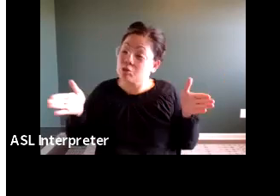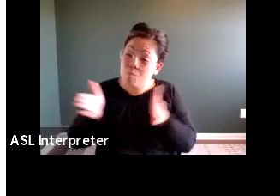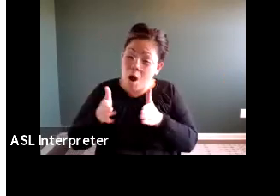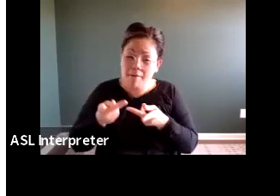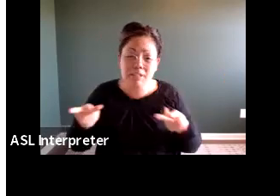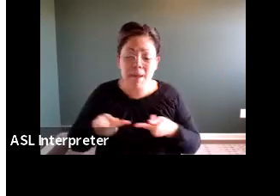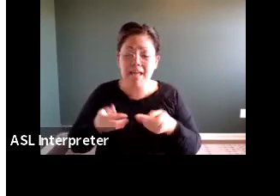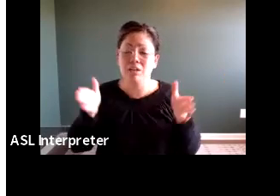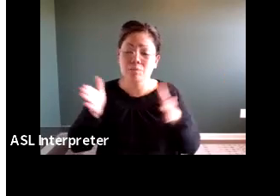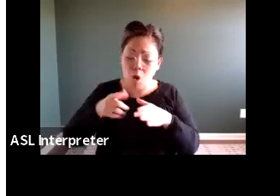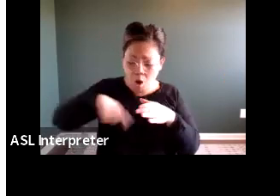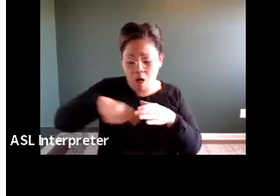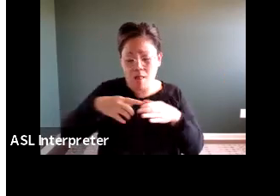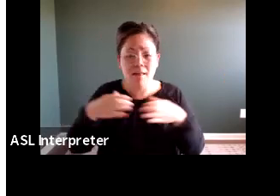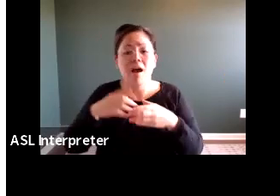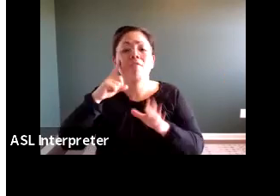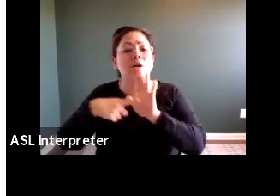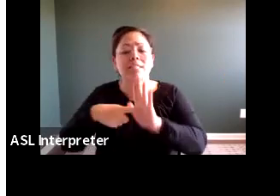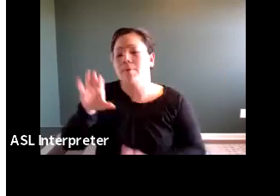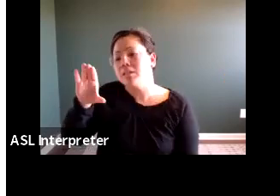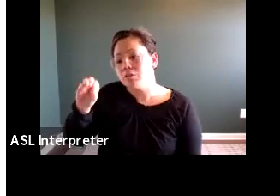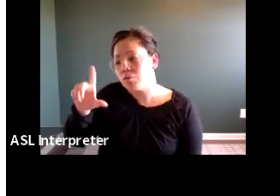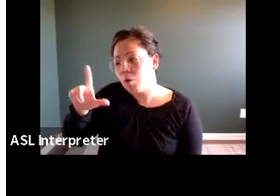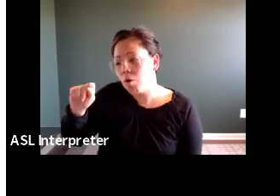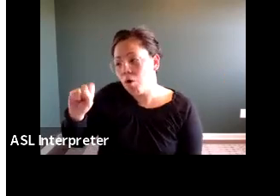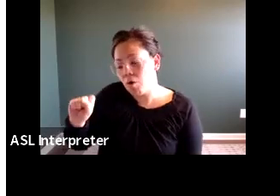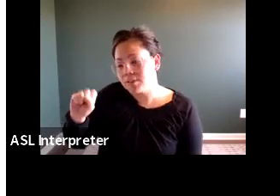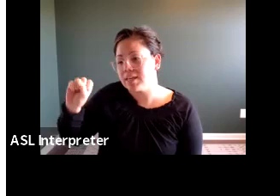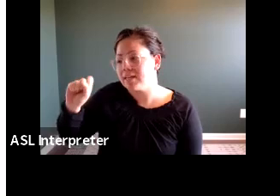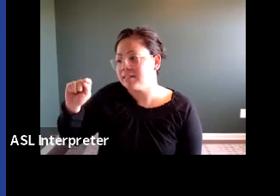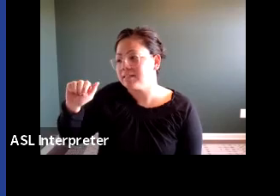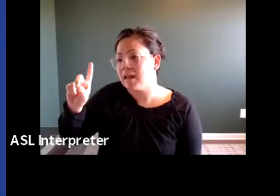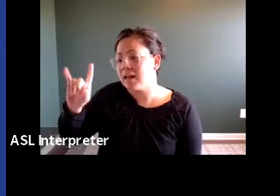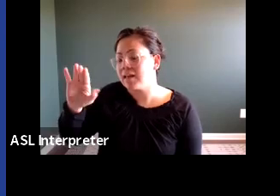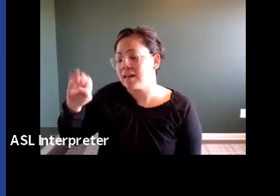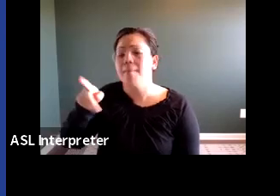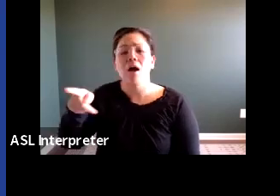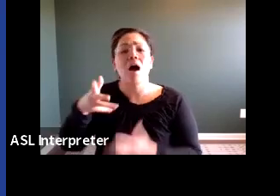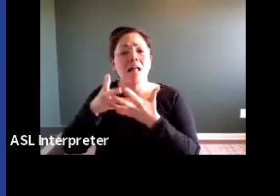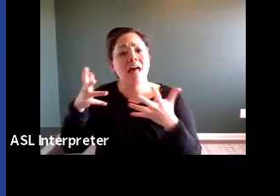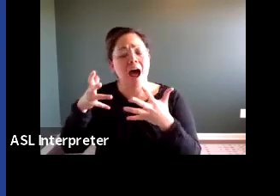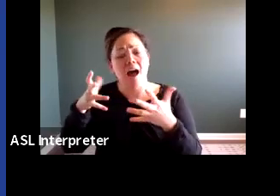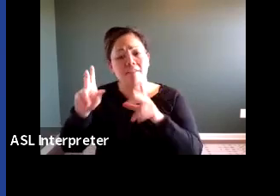So for example, even at the Colt stadium right? So that's a lot of people that are going in there. We're not seeing community spread there